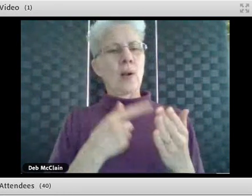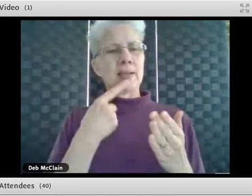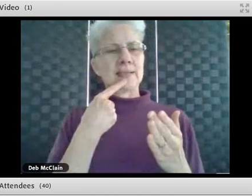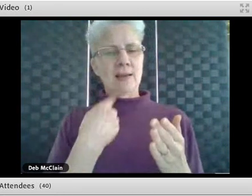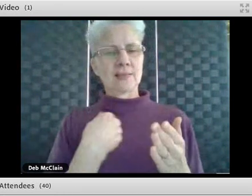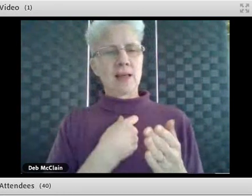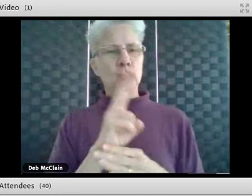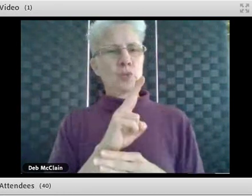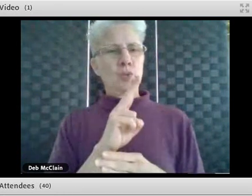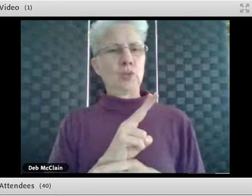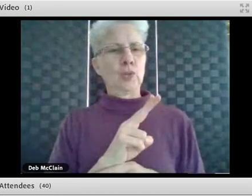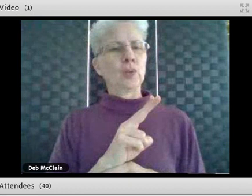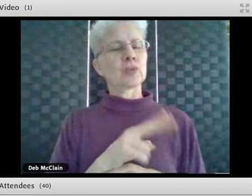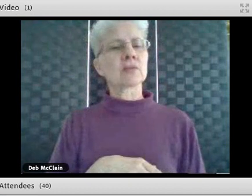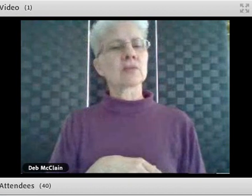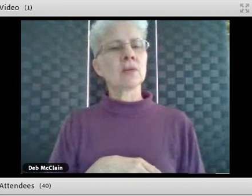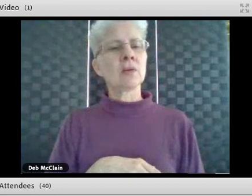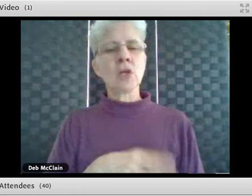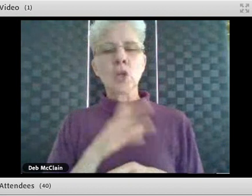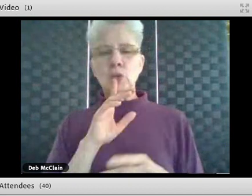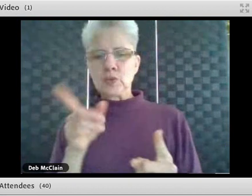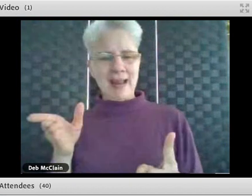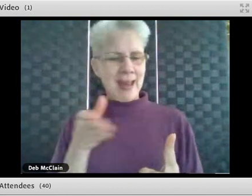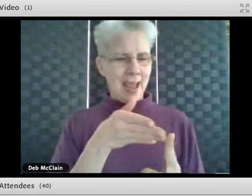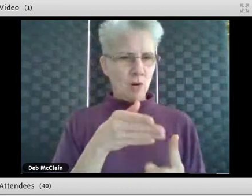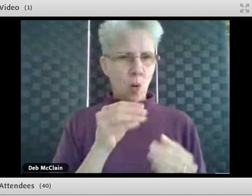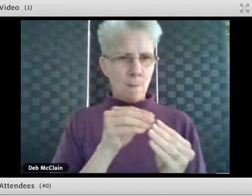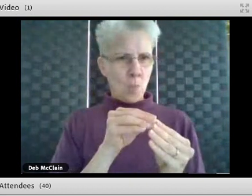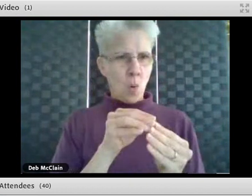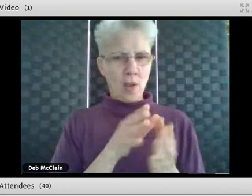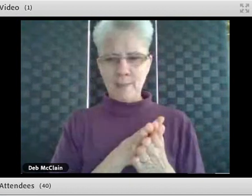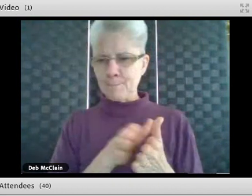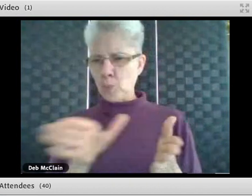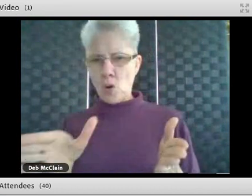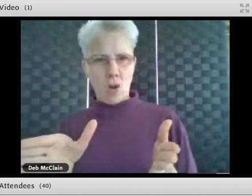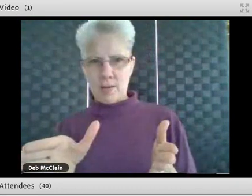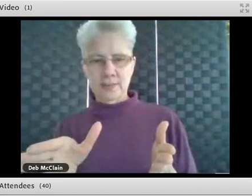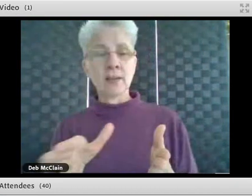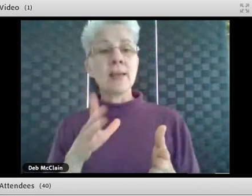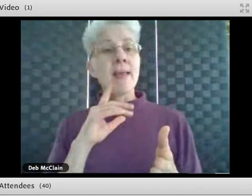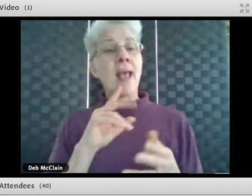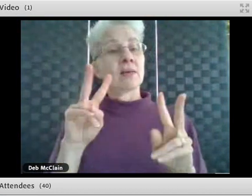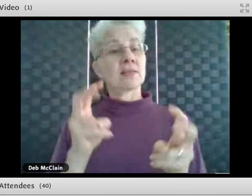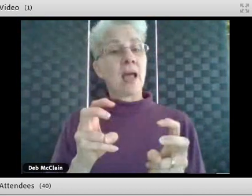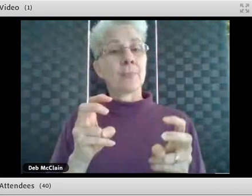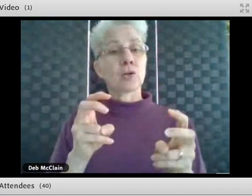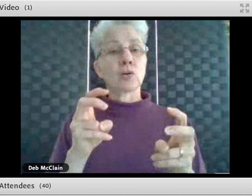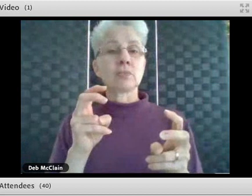You want to use the narrow terms rather than broad terms, if possible. And then, usually the topical subject, so concepts and objects,